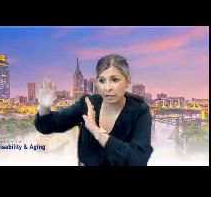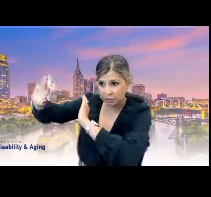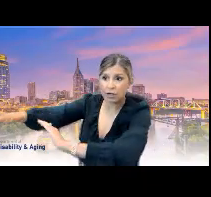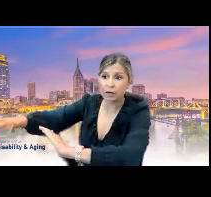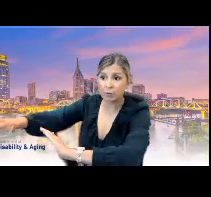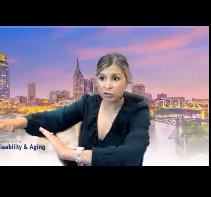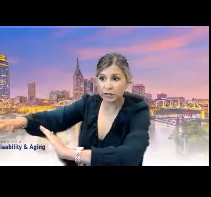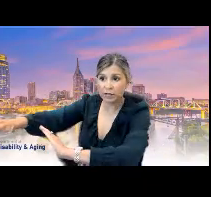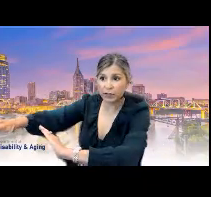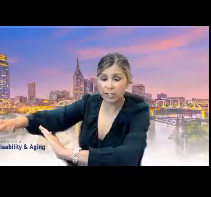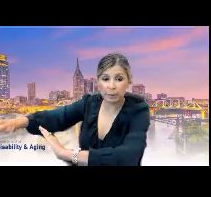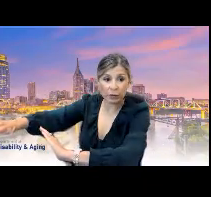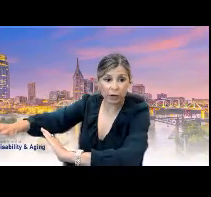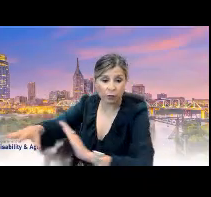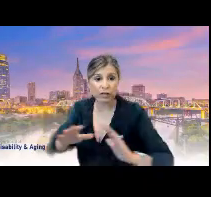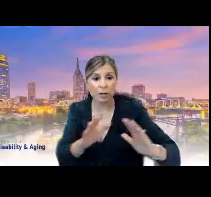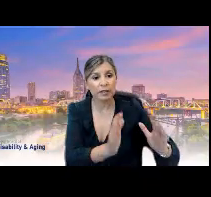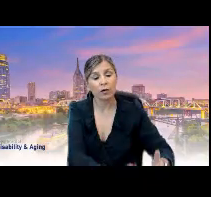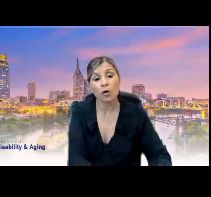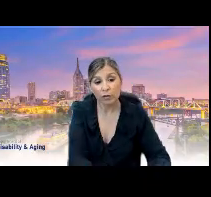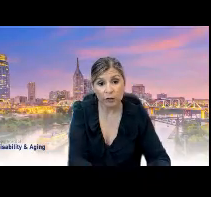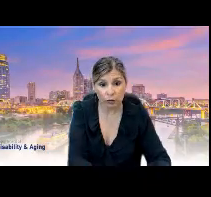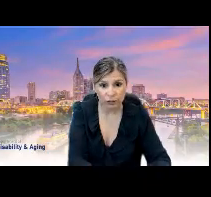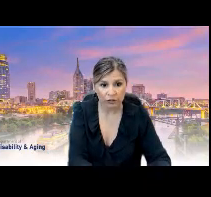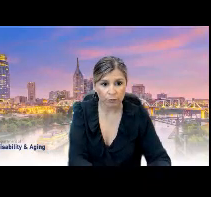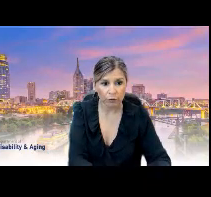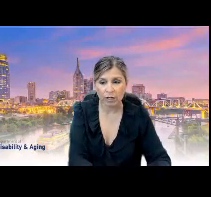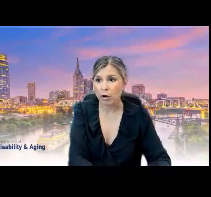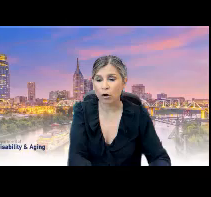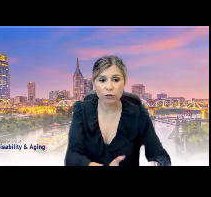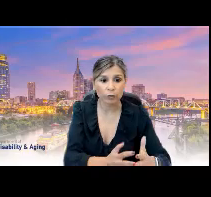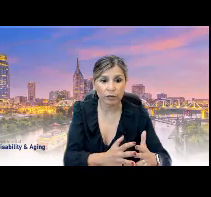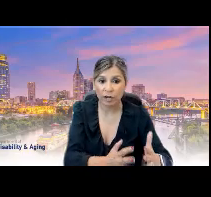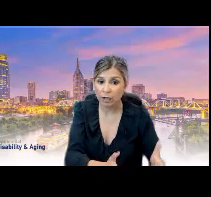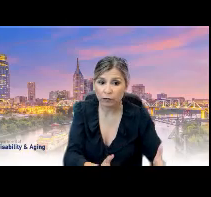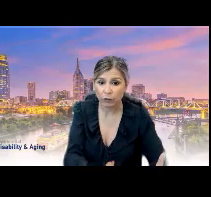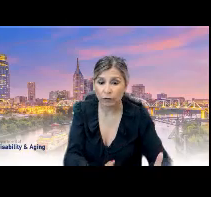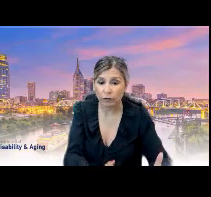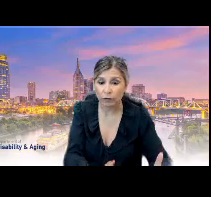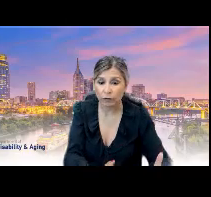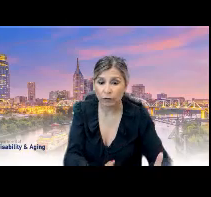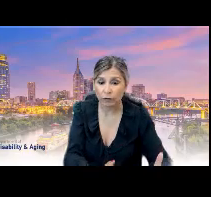I'm going to talk more specifically about those, but the goals of the nutrition program are to reduce hunger,